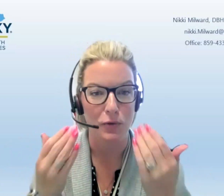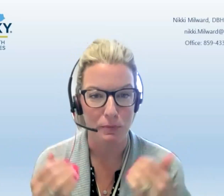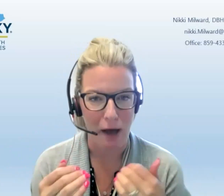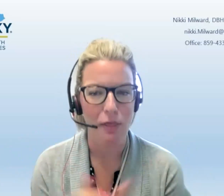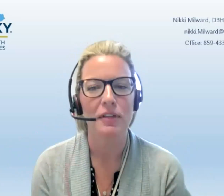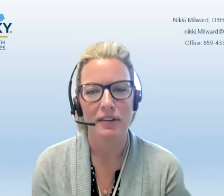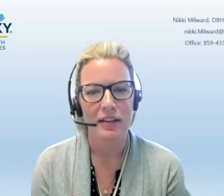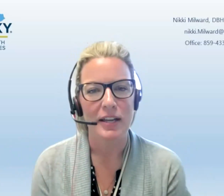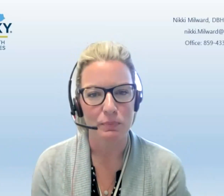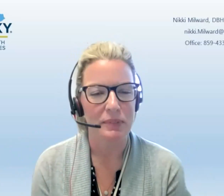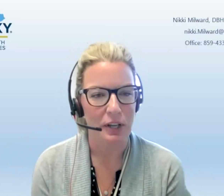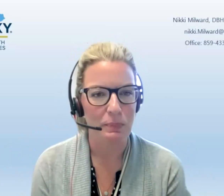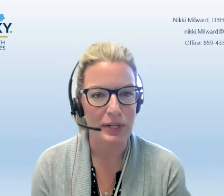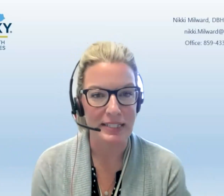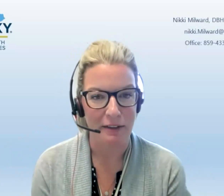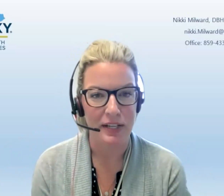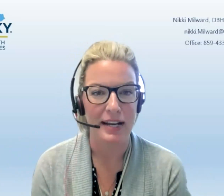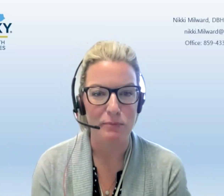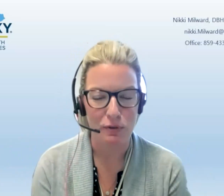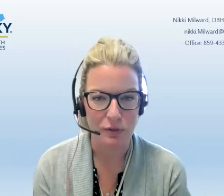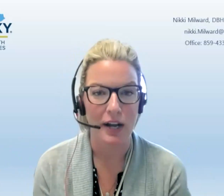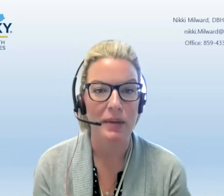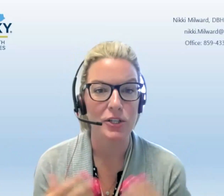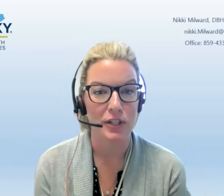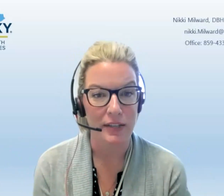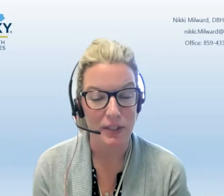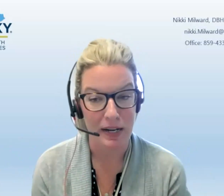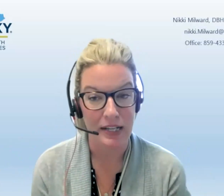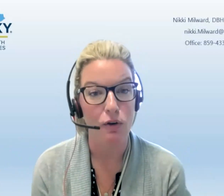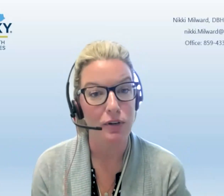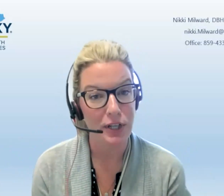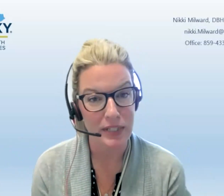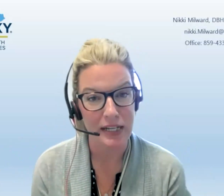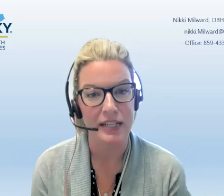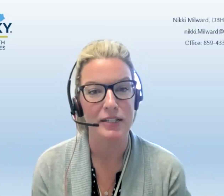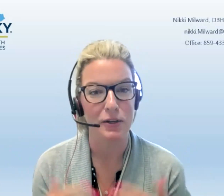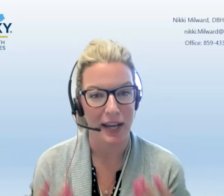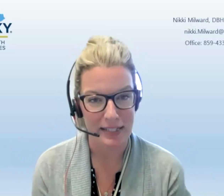HUGE ISSUE YET SO AS LONG AS WE'RE WEARING GLOVES WE'RE COVERING -- UP,